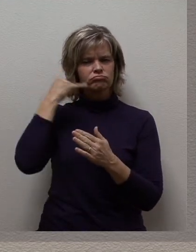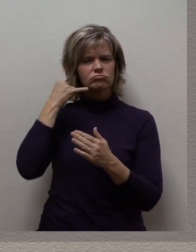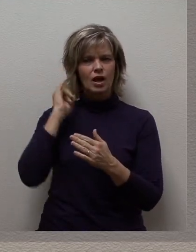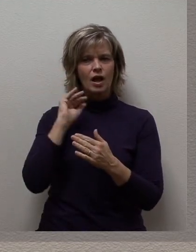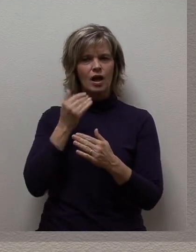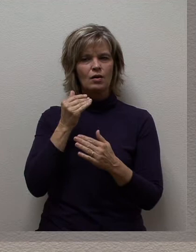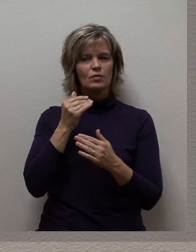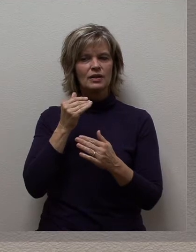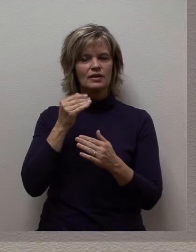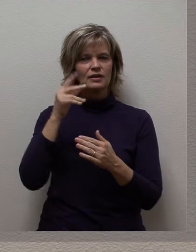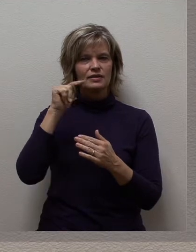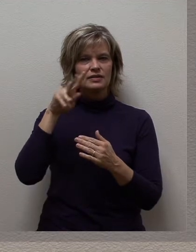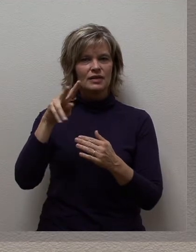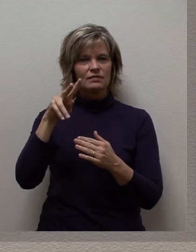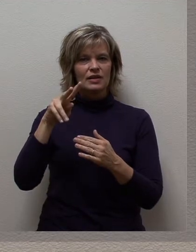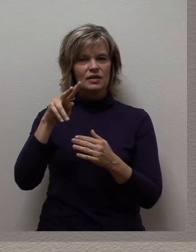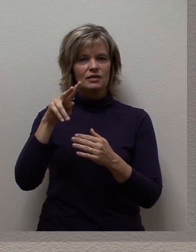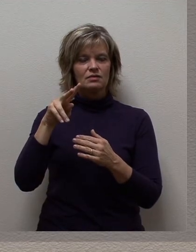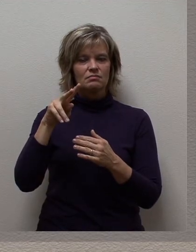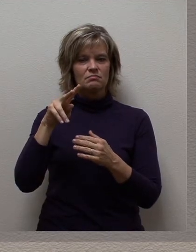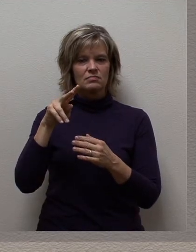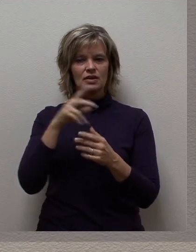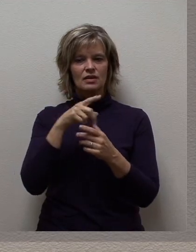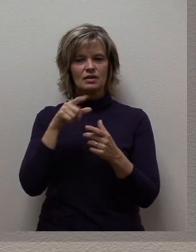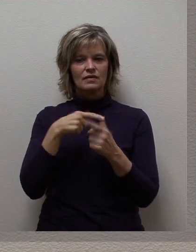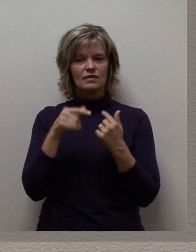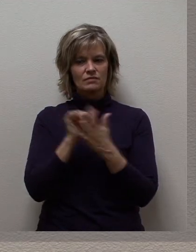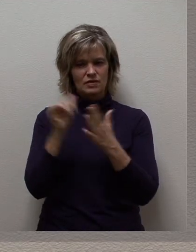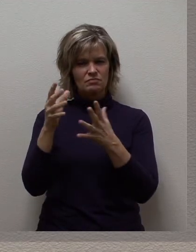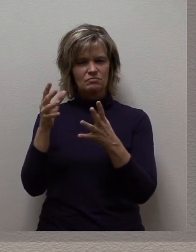television station. They had been receiving